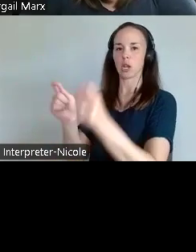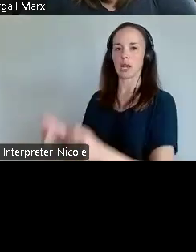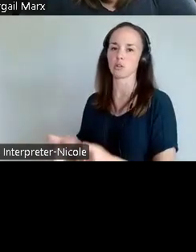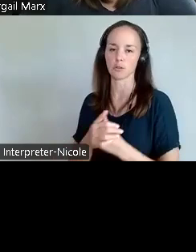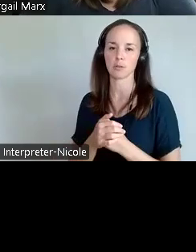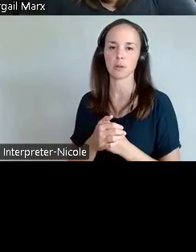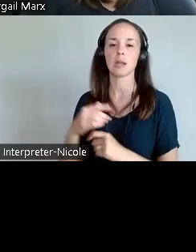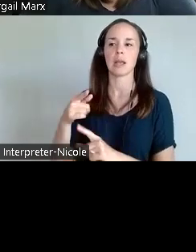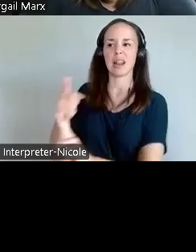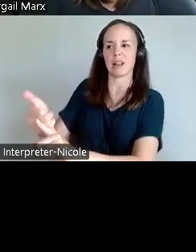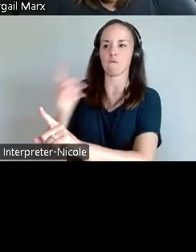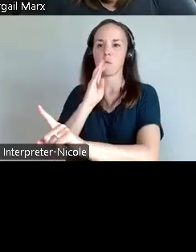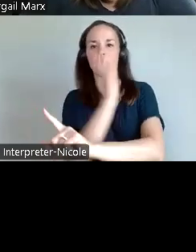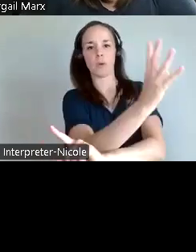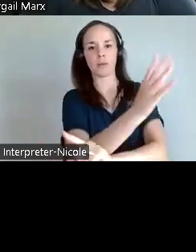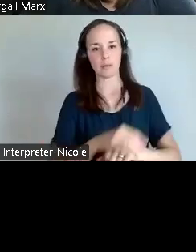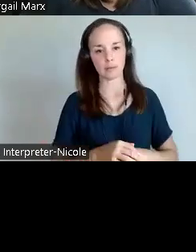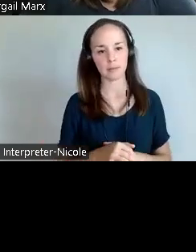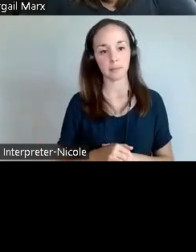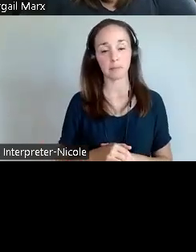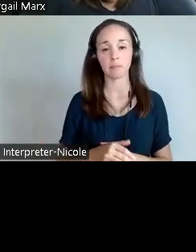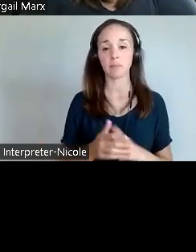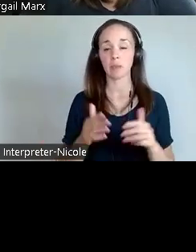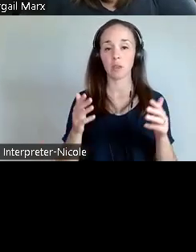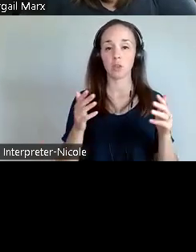So we talked about those assistive technology and AAC devices.